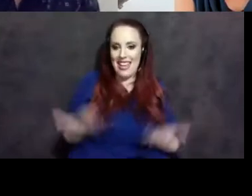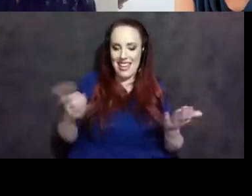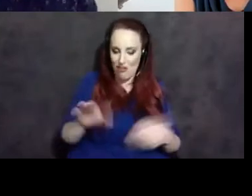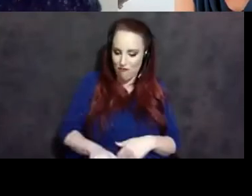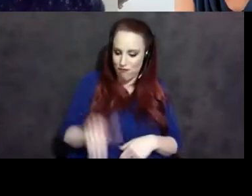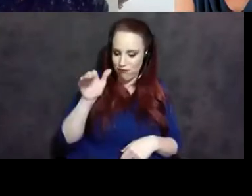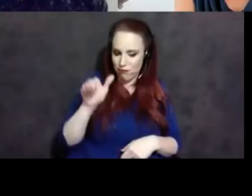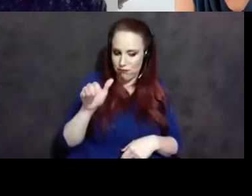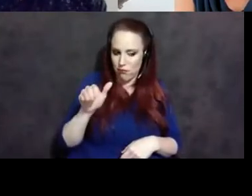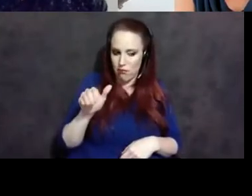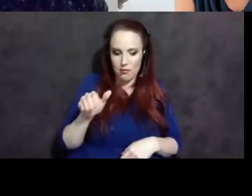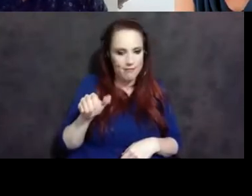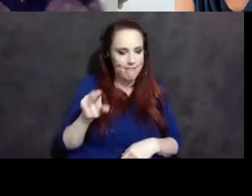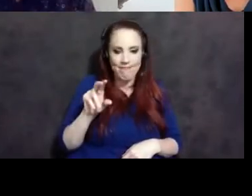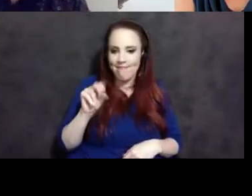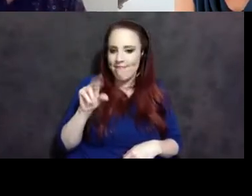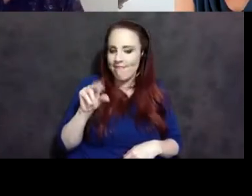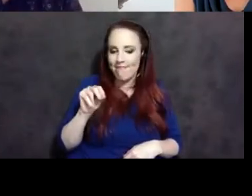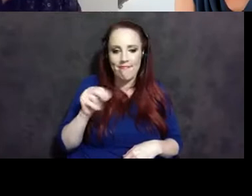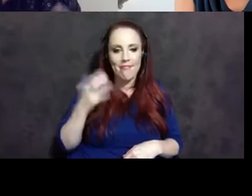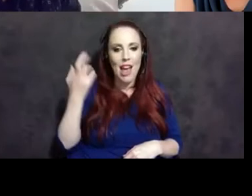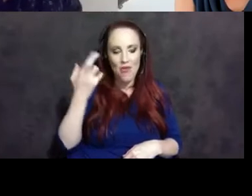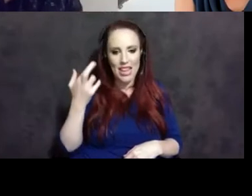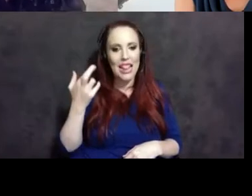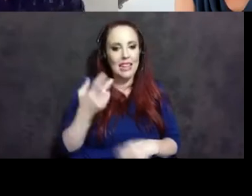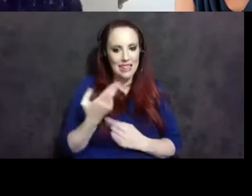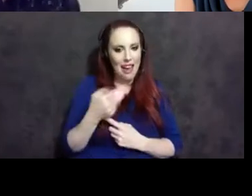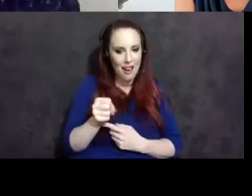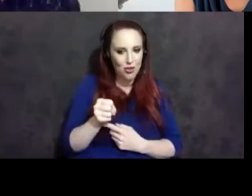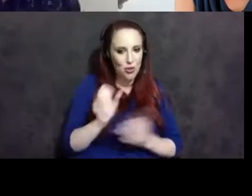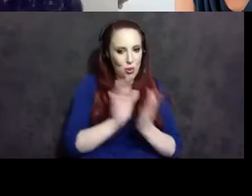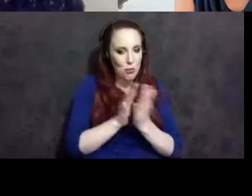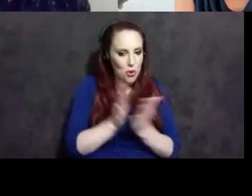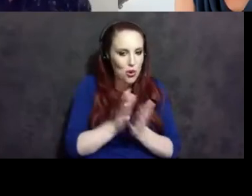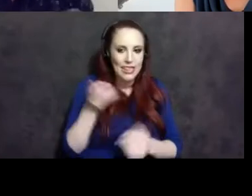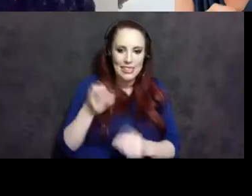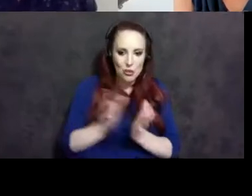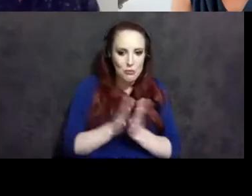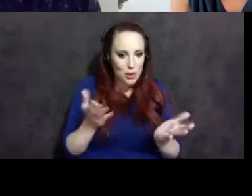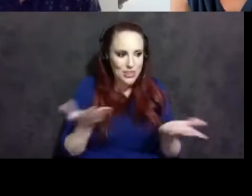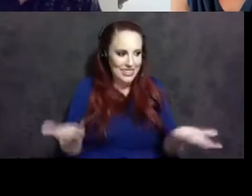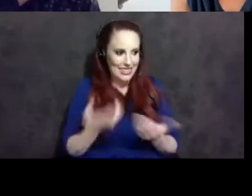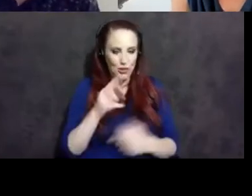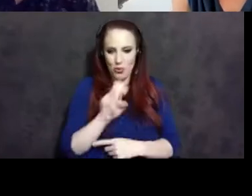And I realize what is in books in high school in any type of school is actually not even the truth.